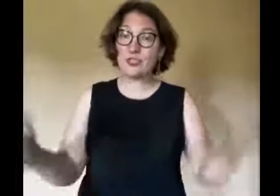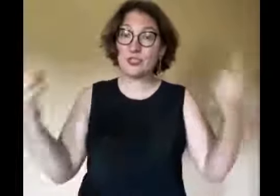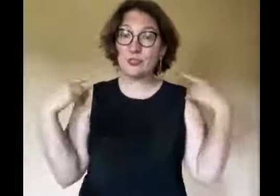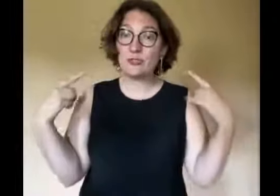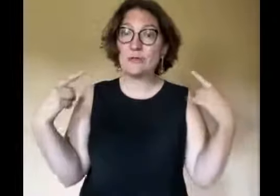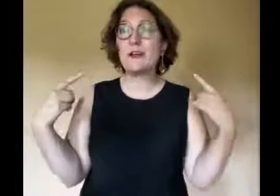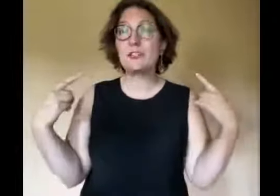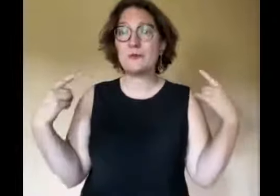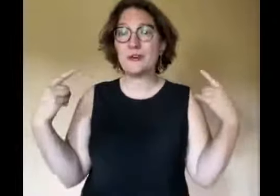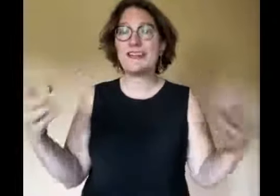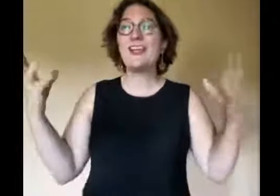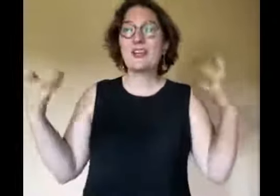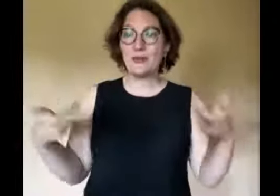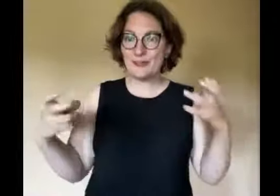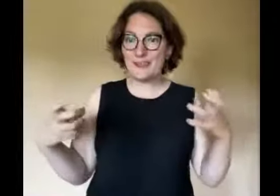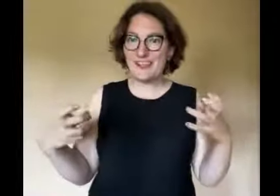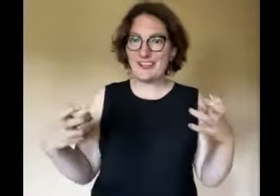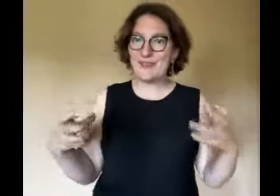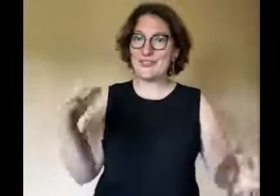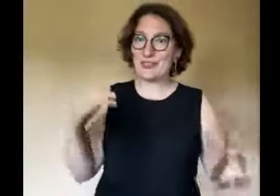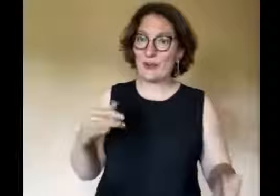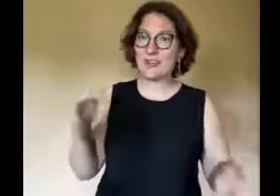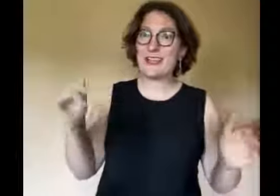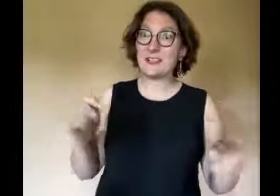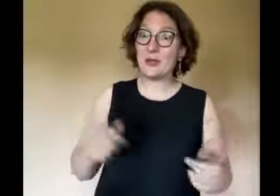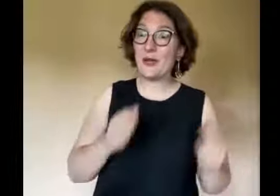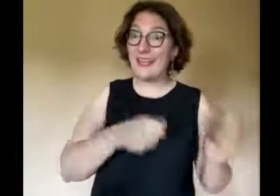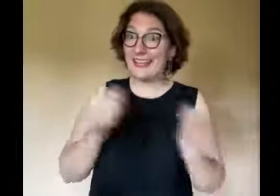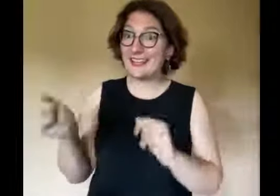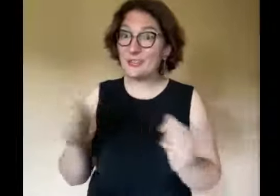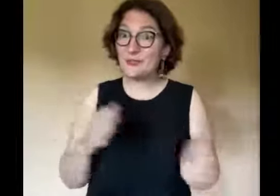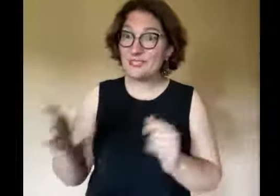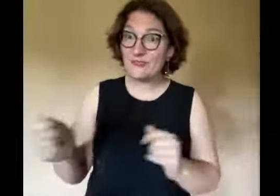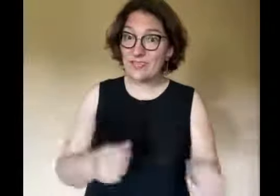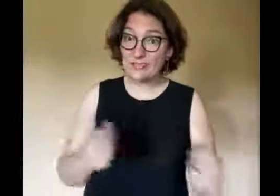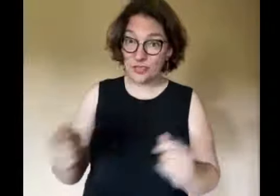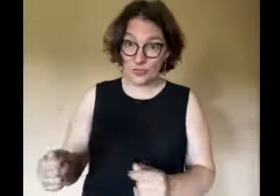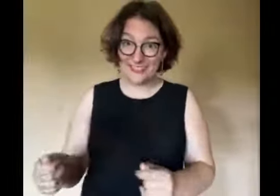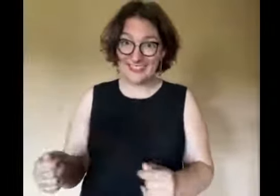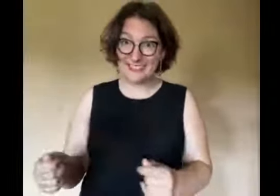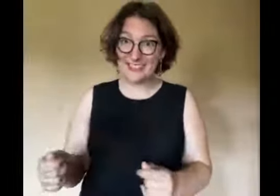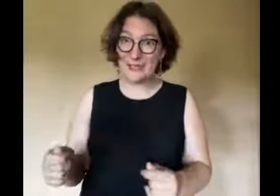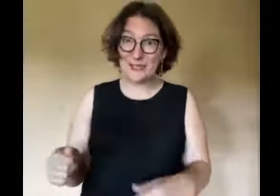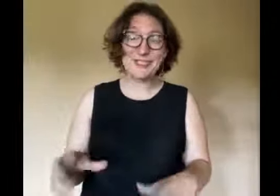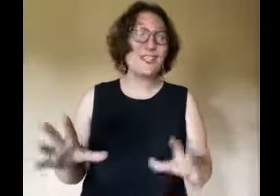16:04 it gets our body moving. So it makes it that much easier to shift the energy inside. But the physical movement of moving our body gets the blood flowing, gets the circulation going, get your heart pumping, get your temperature elevated, moves your muscles. And so it just starts the energy flowing in your body. But at the same time, your body moving through space also shifts the energy around you in